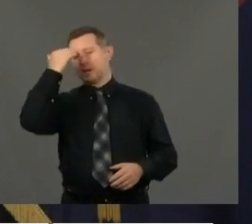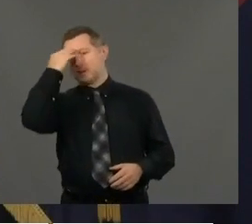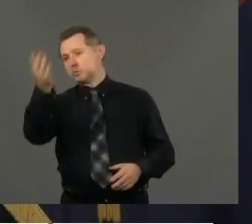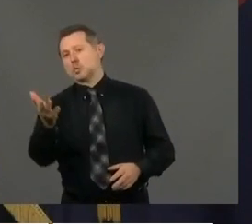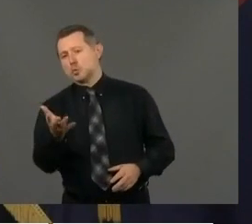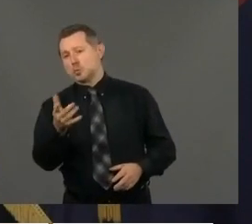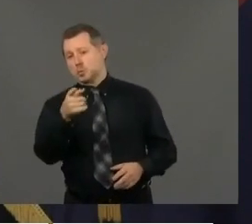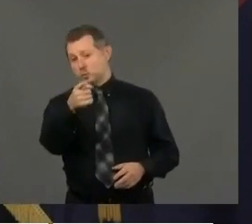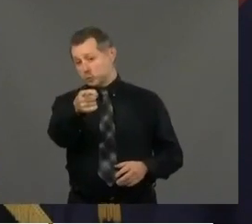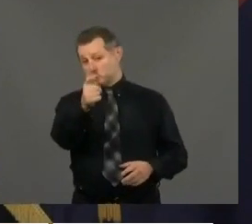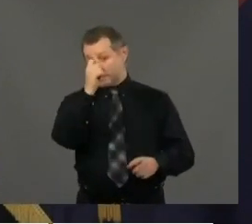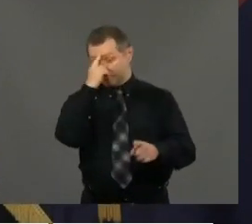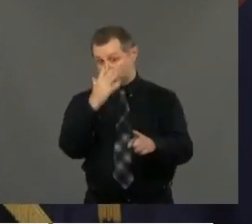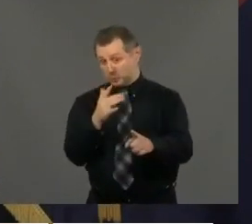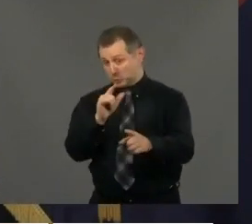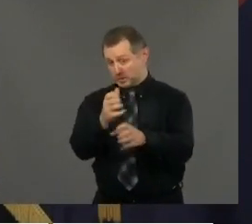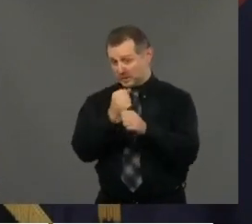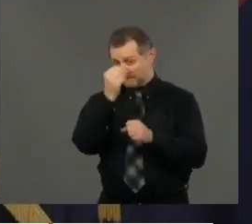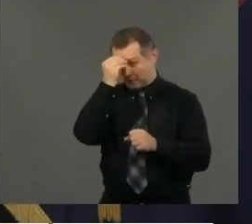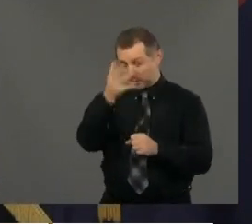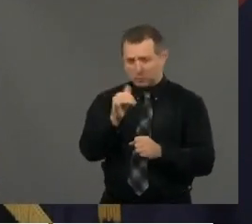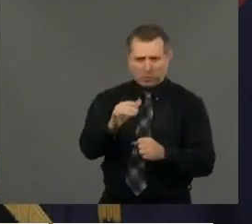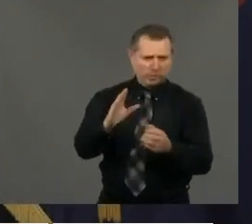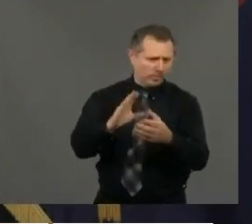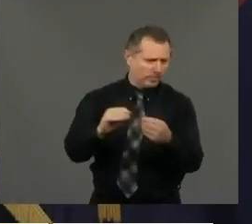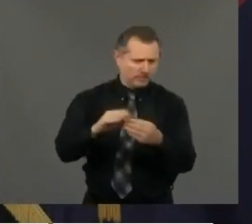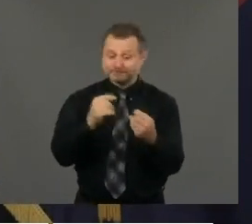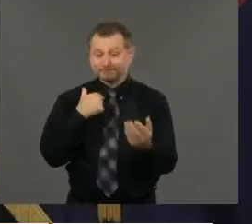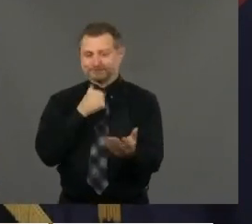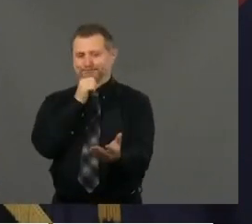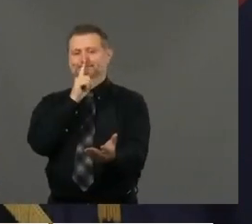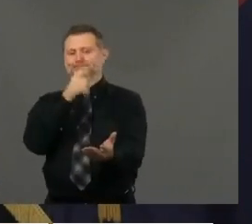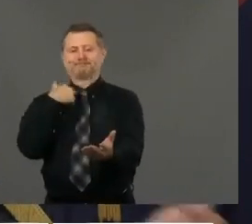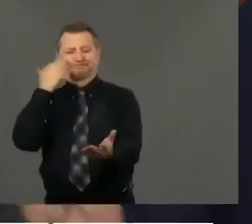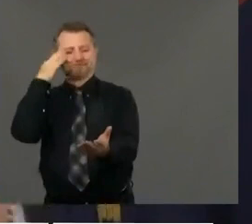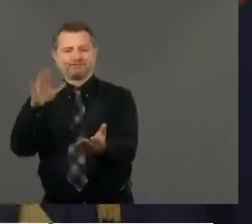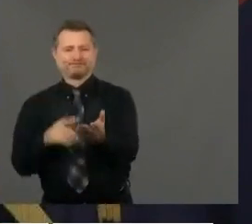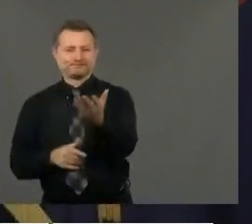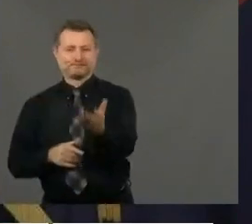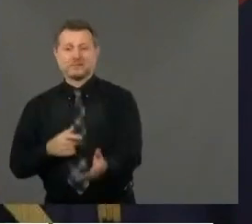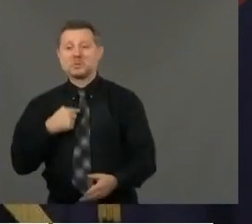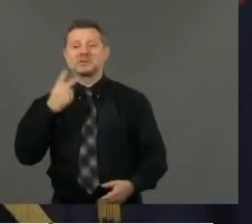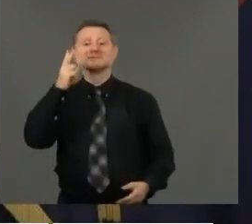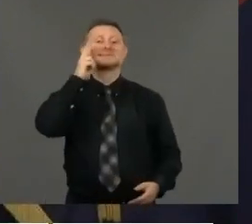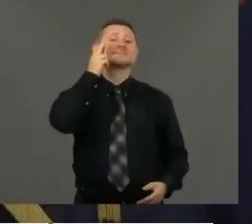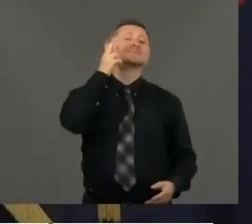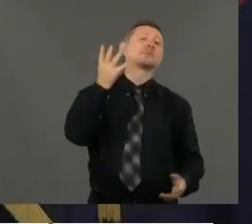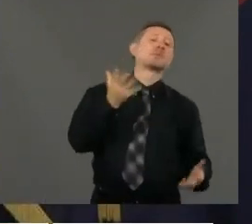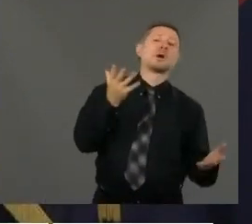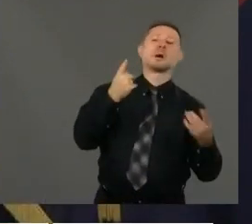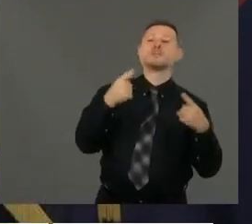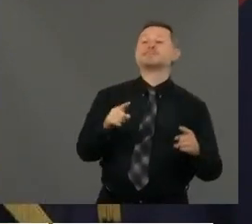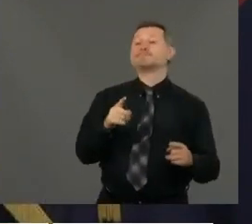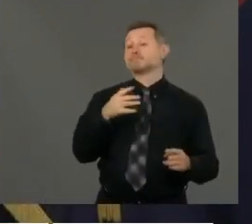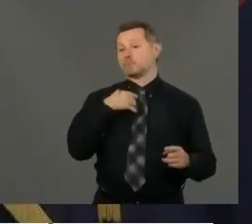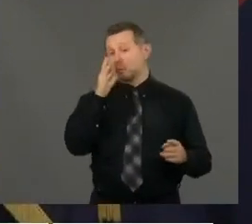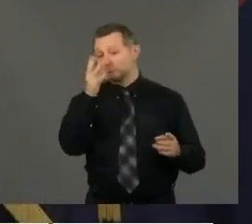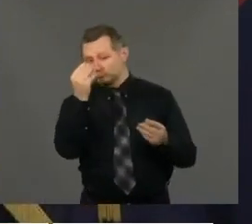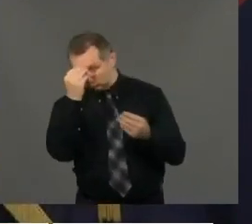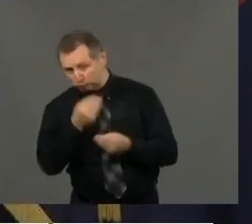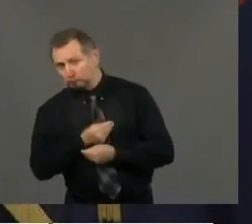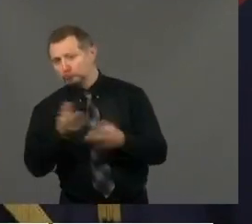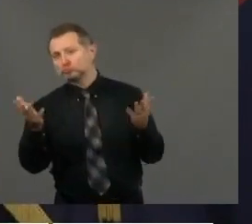A PART-TIME OR HYBRID MODEL.